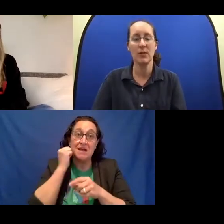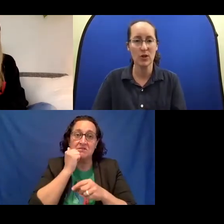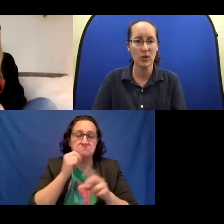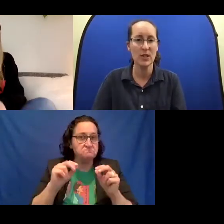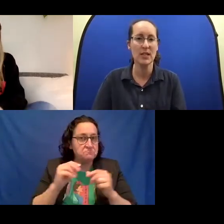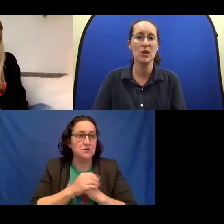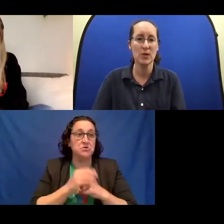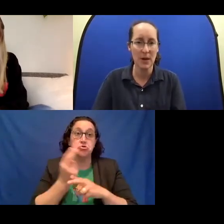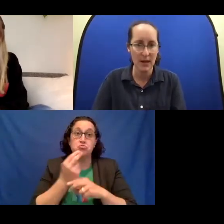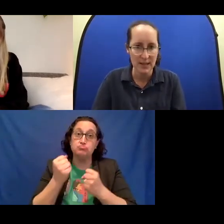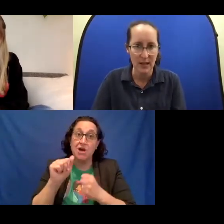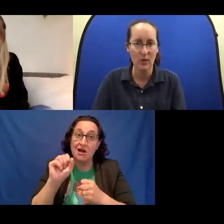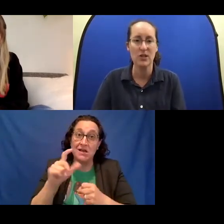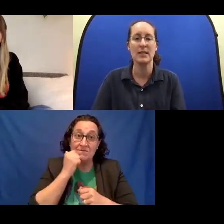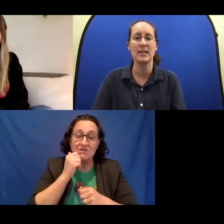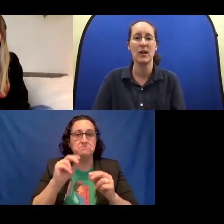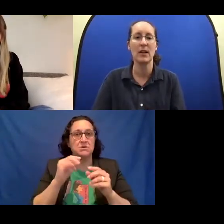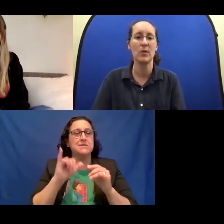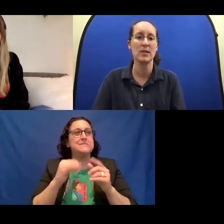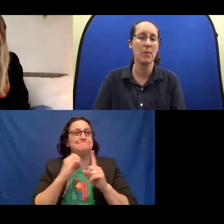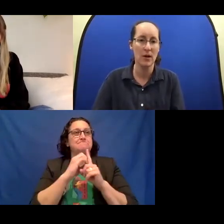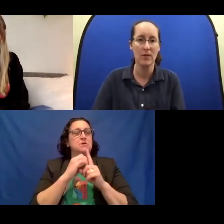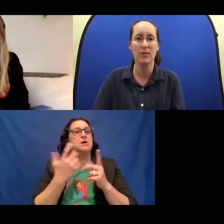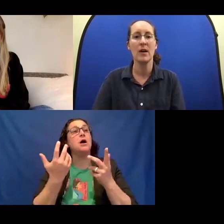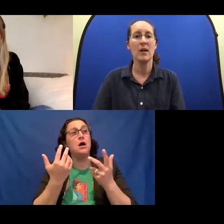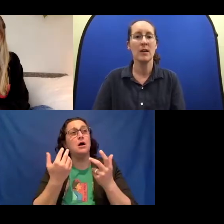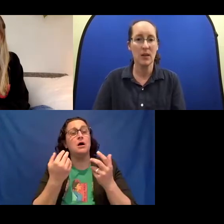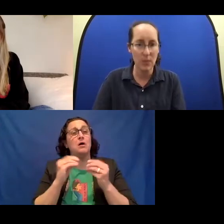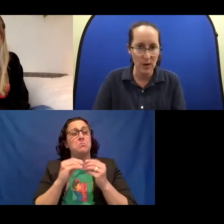who doesn't use American Sign Language necessarily, who isn't part of the community.